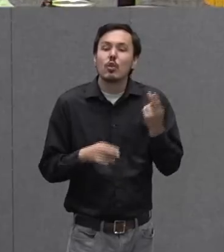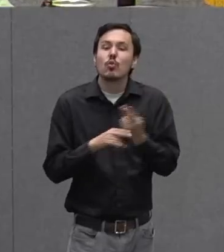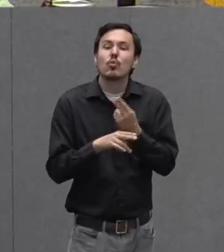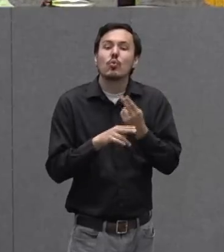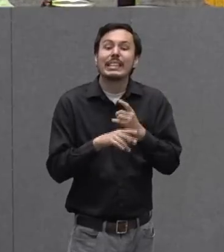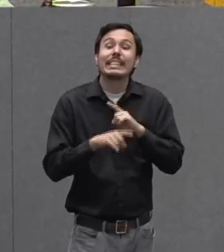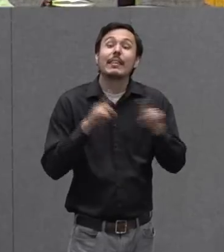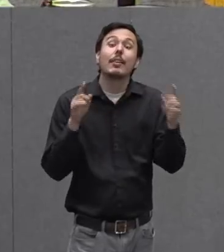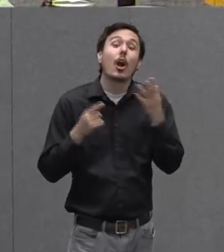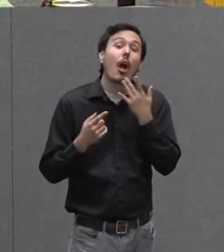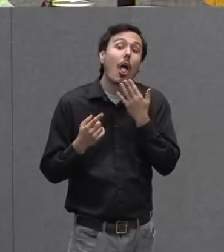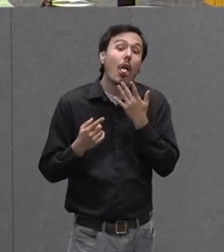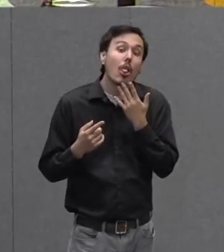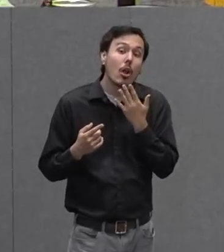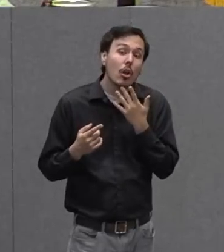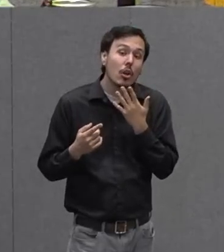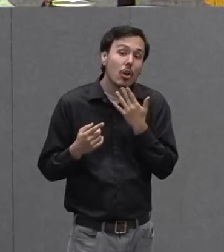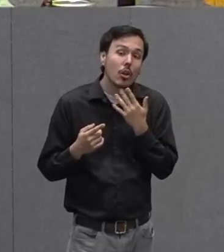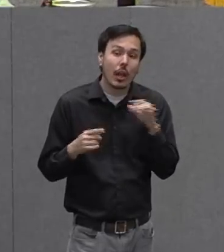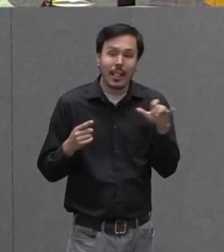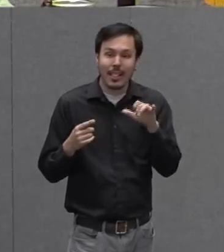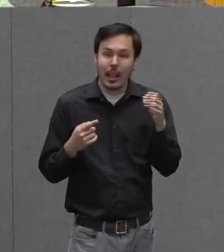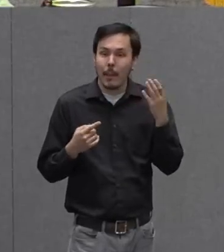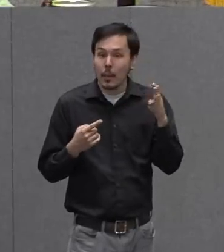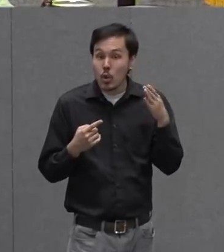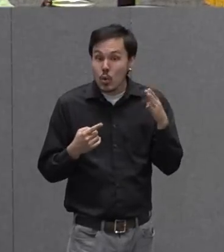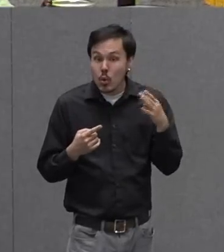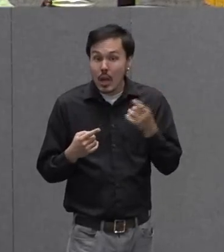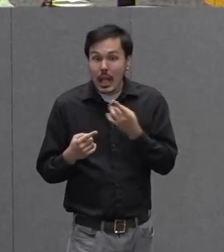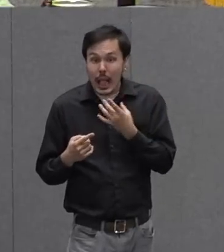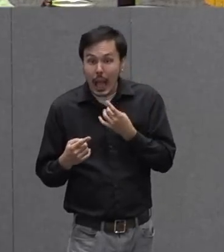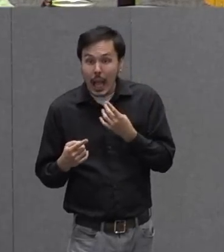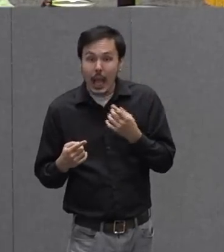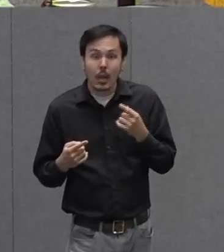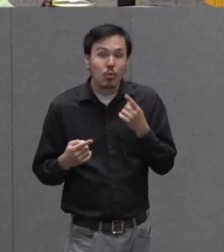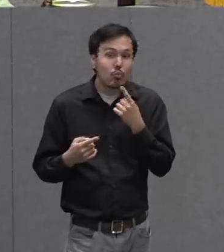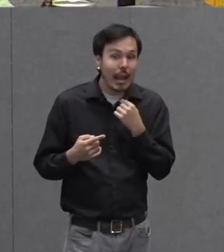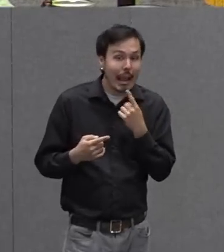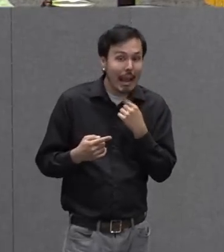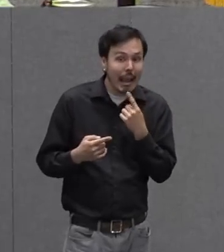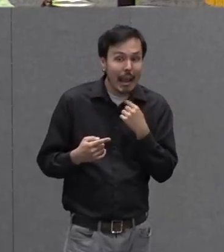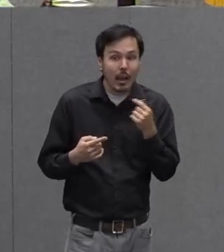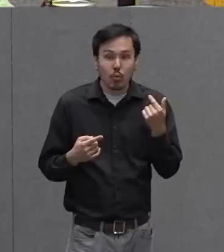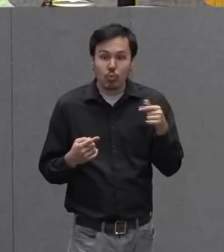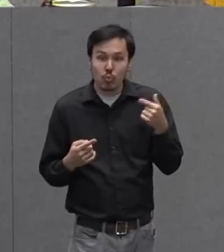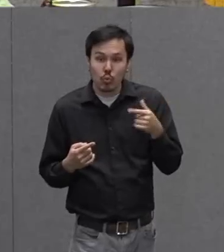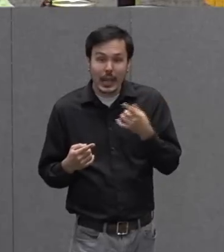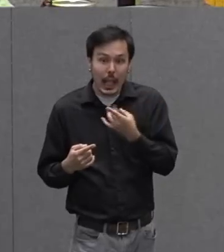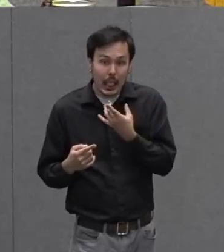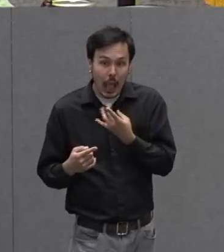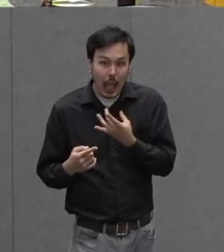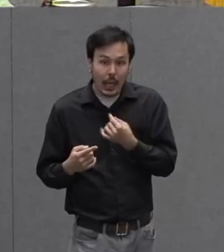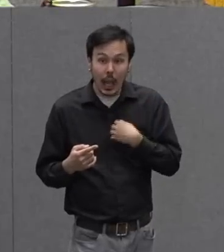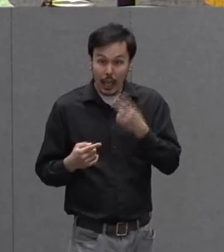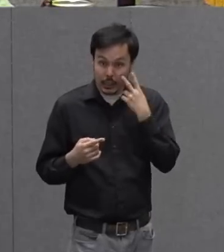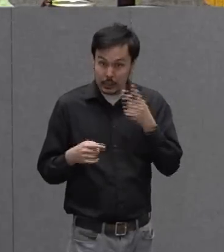What if I had a blue light, a red light, a green light? Would I still see the same things that I saw